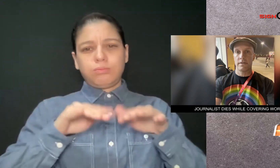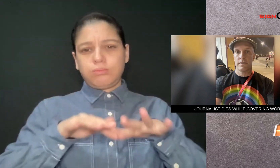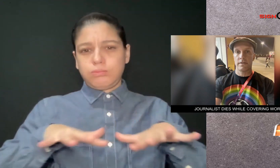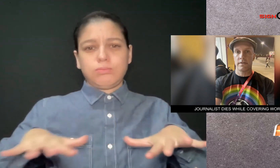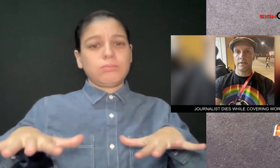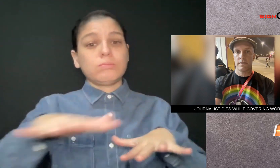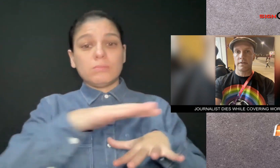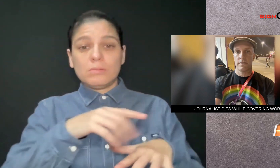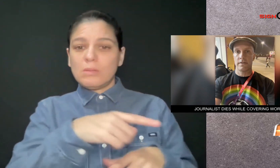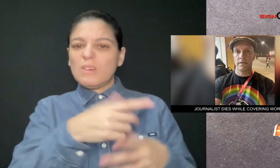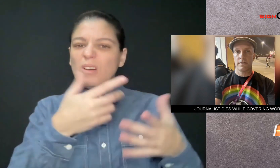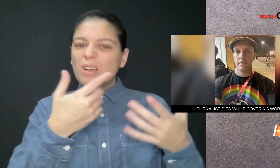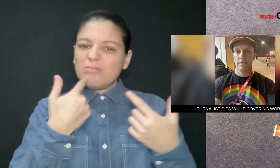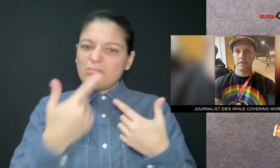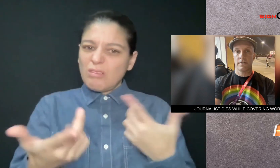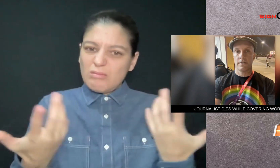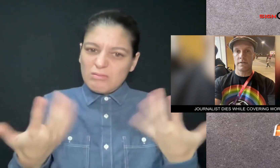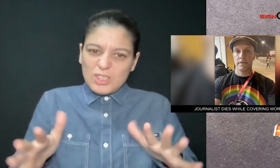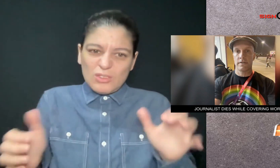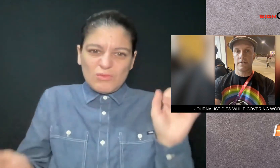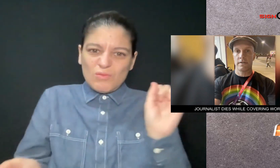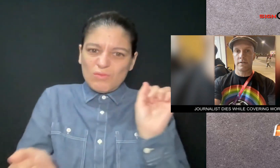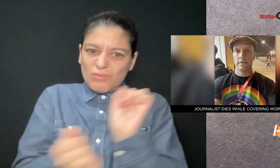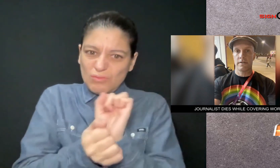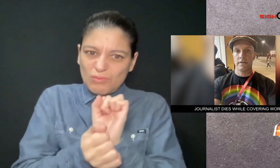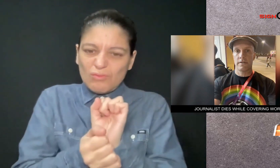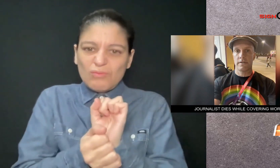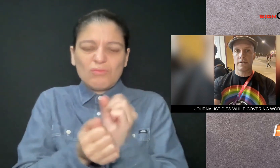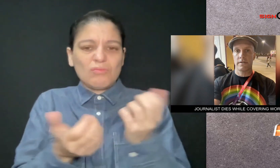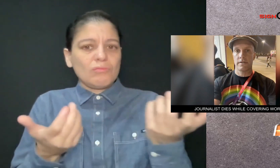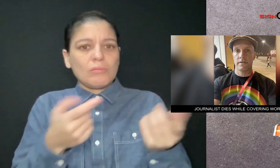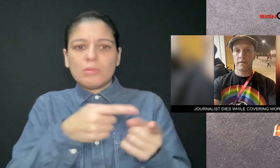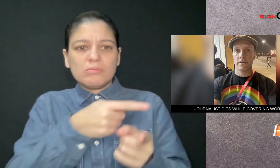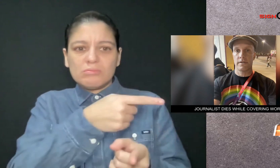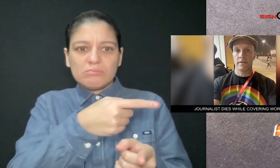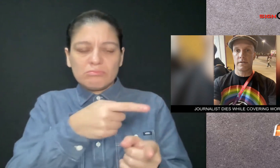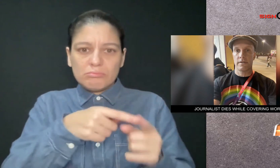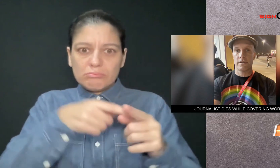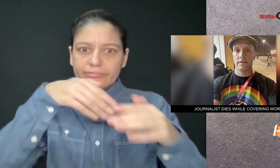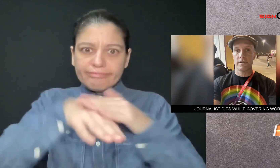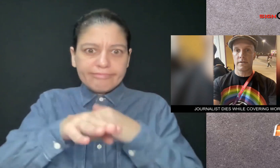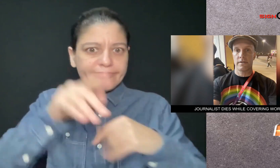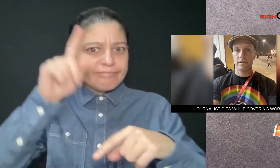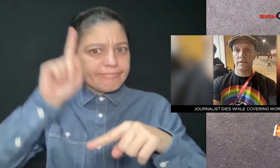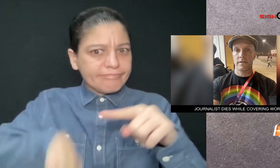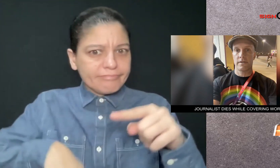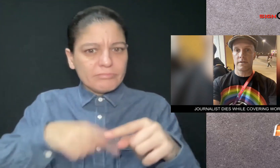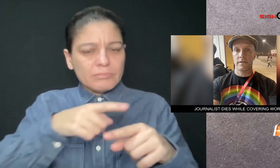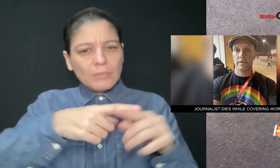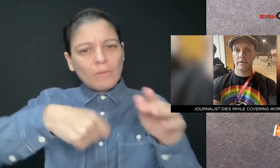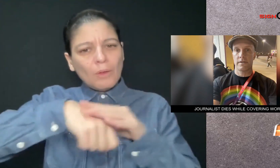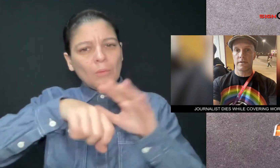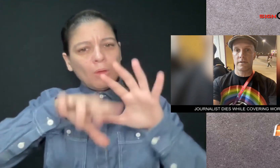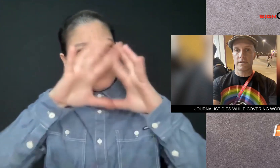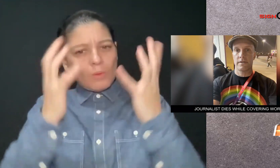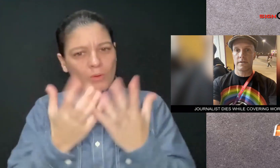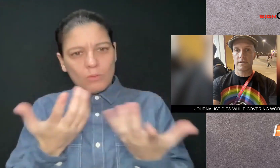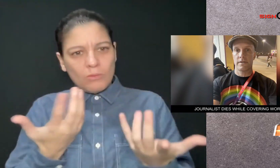in November Wahl made headlines when he said he was detained and denied entrance to a stadium